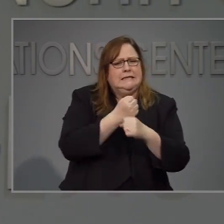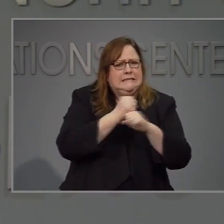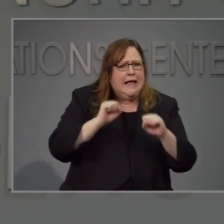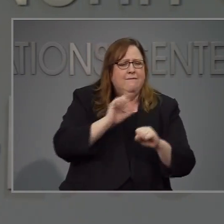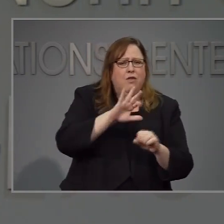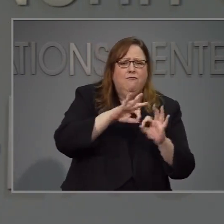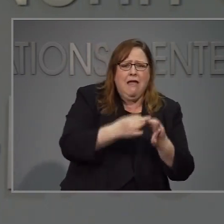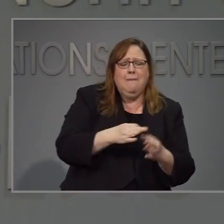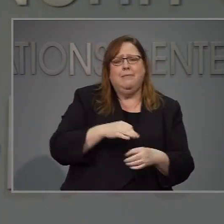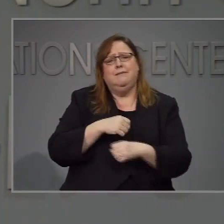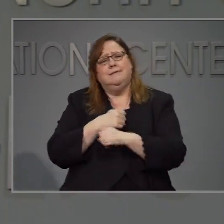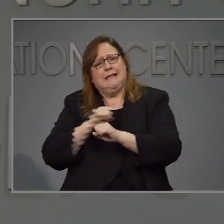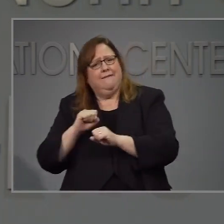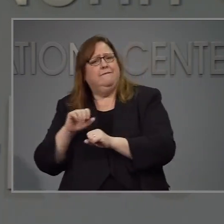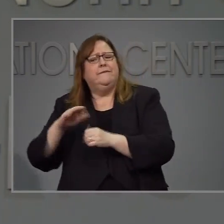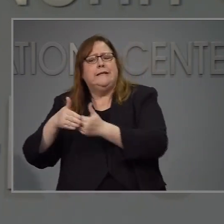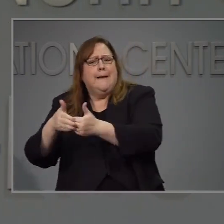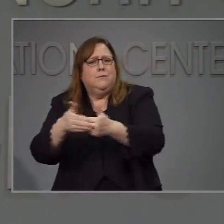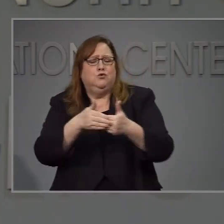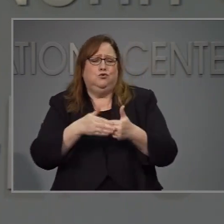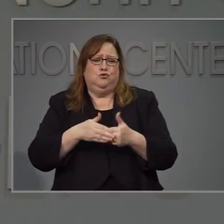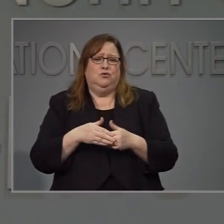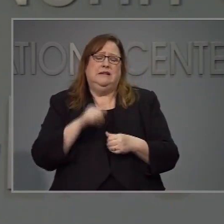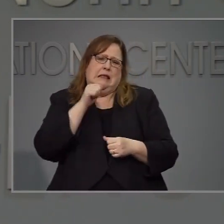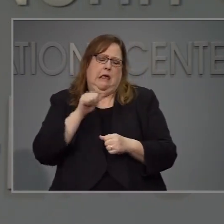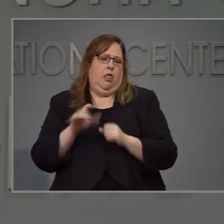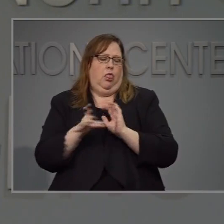PEOPLE AND THEY'RE GOING TO SEE PEOPLE WHO MAY BE IN VIOLATION OF THE WATER AND MOST NORTH CAROLINIANS ARE DOING THEIR